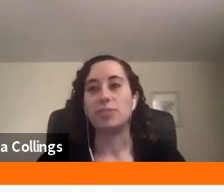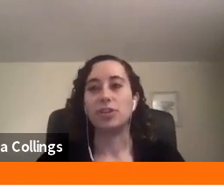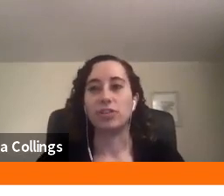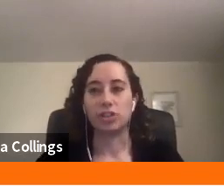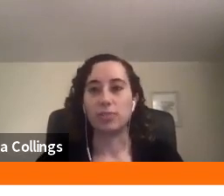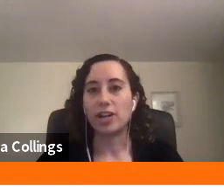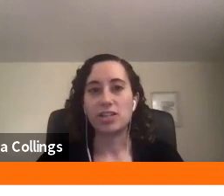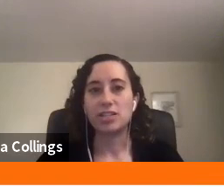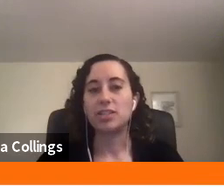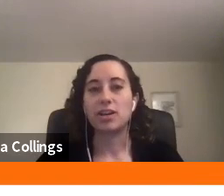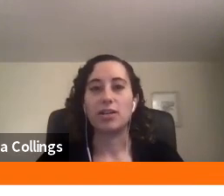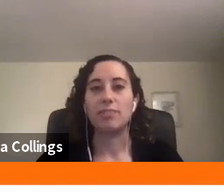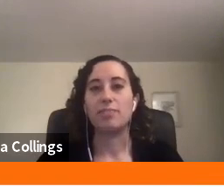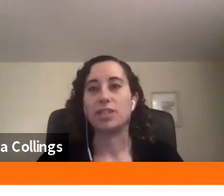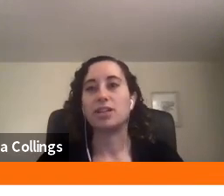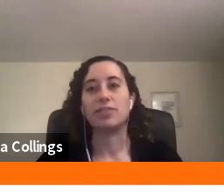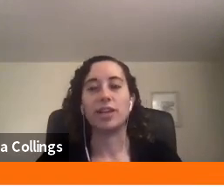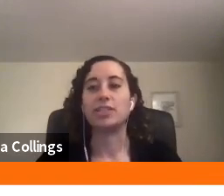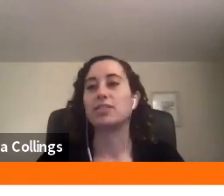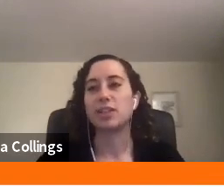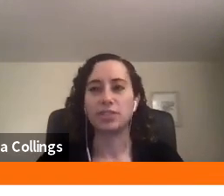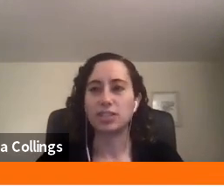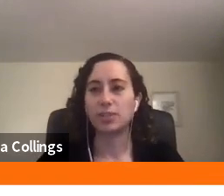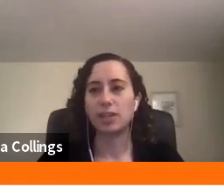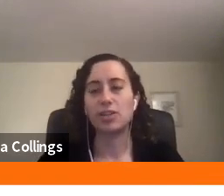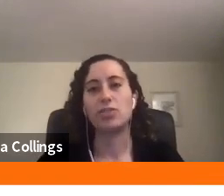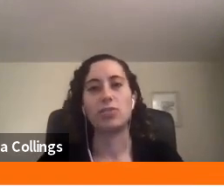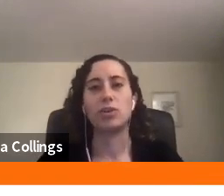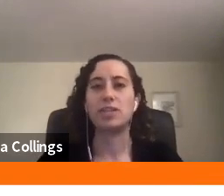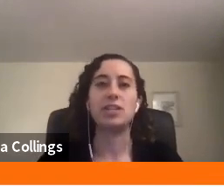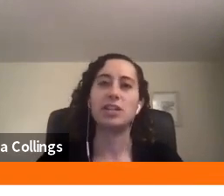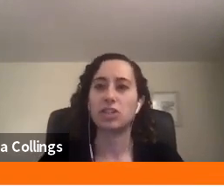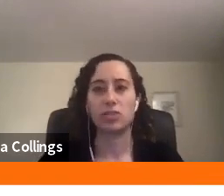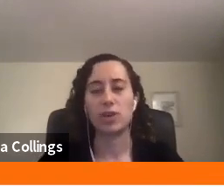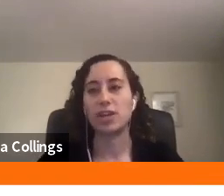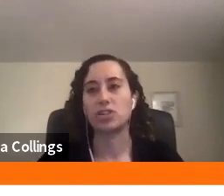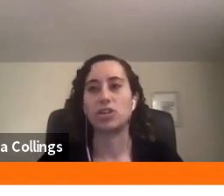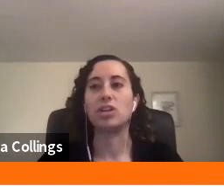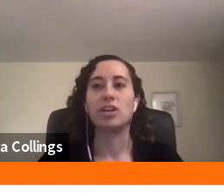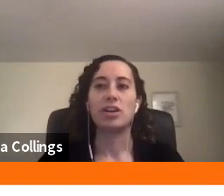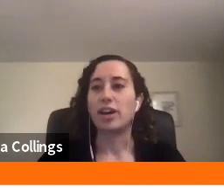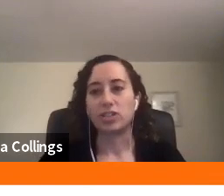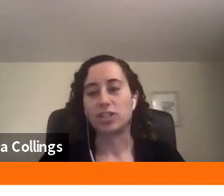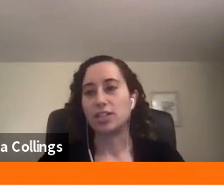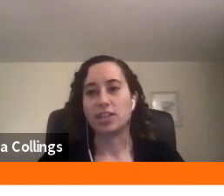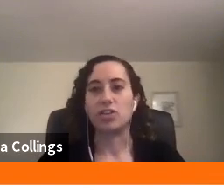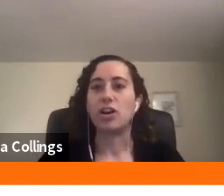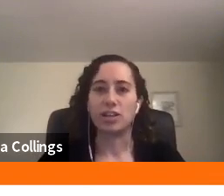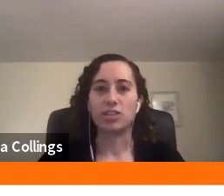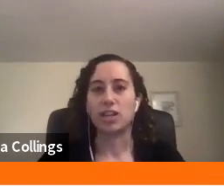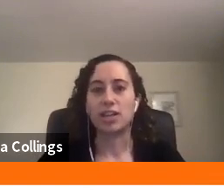of body weight alone, basically we make this assumption that people in larger bodies must have less self